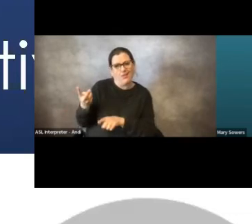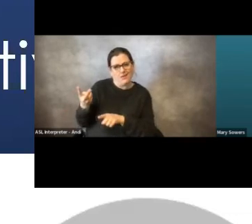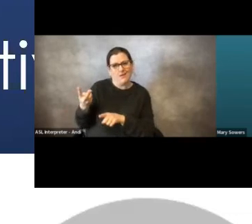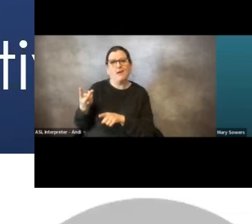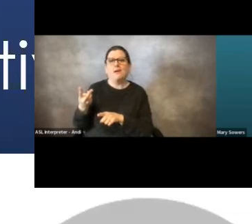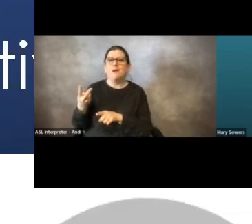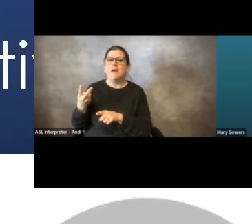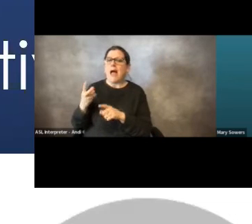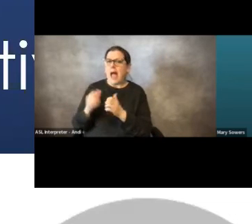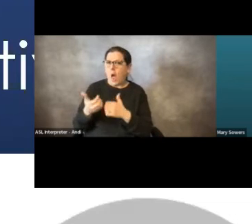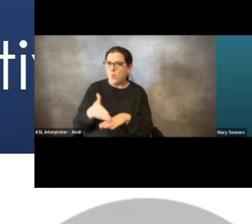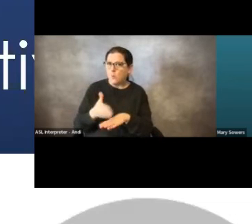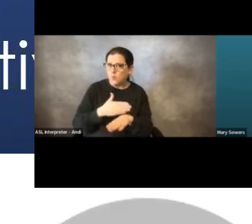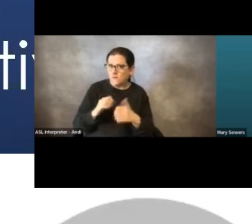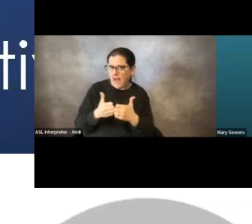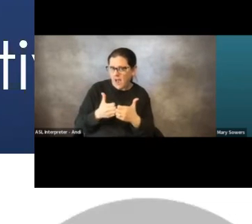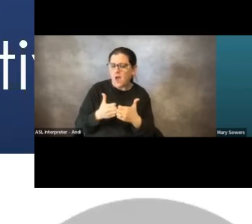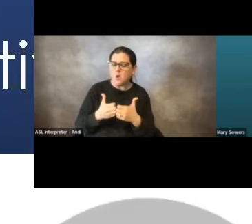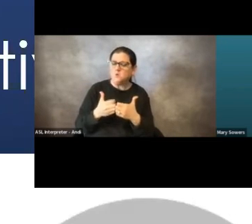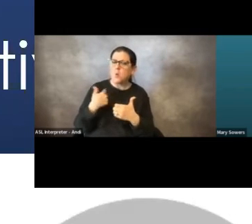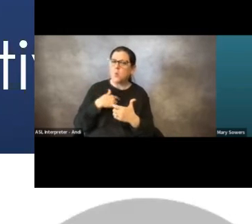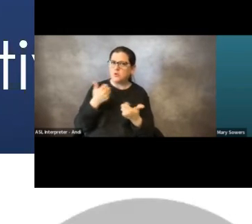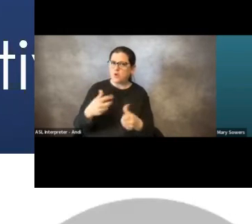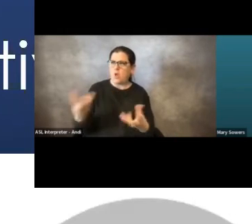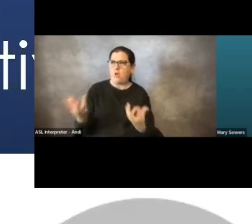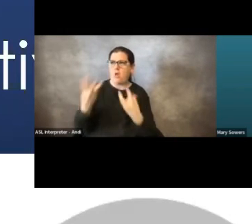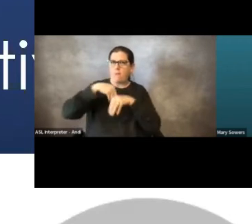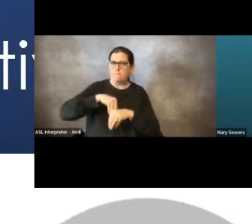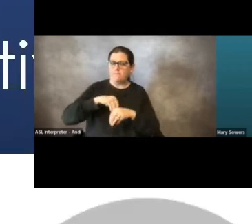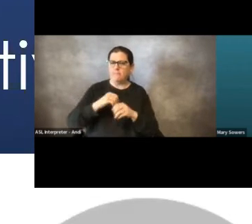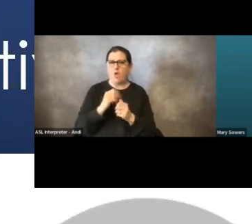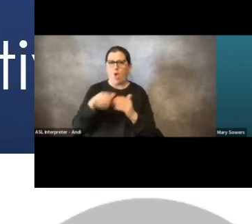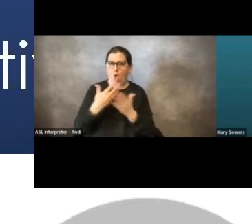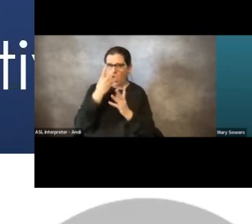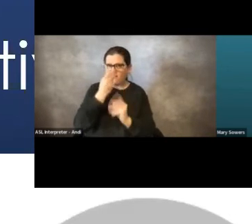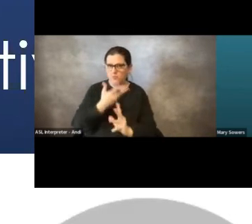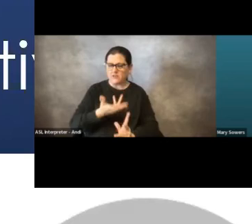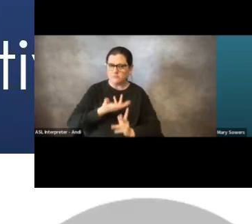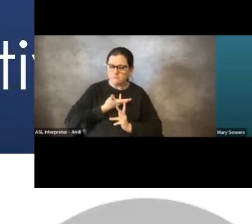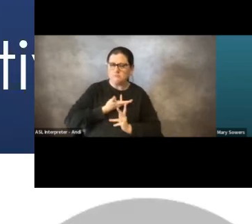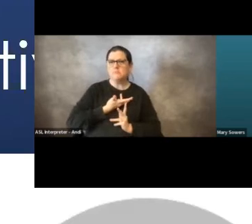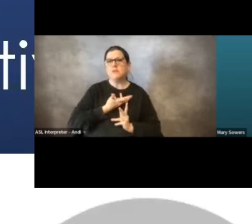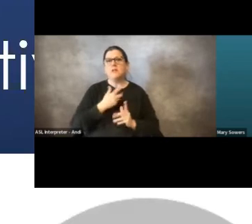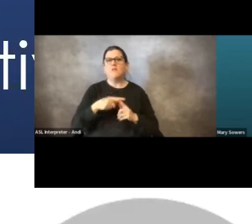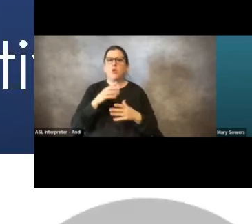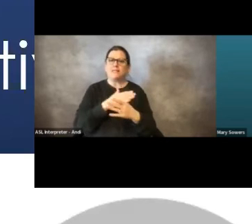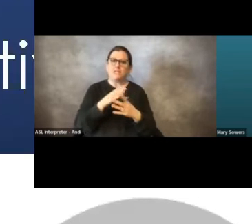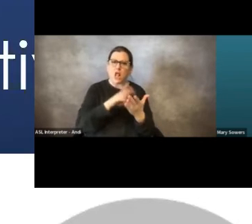might make things better. And so we're really trying to incorporate all that information that they're sharing with us into both the shared learning groups that you'll see, I'll